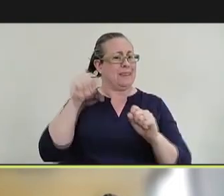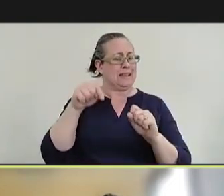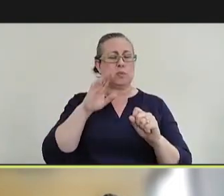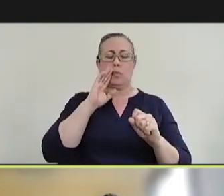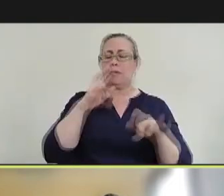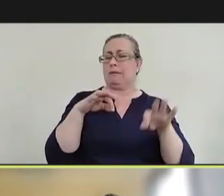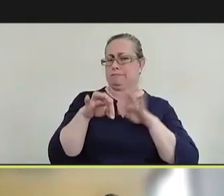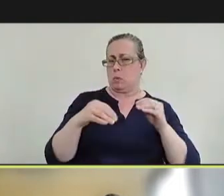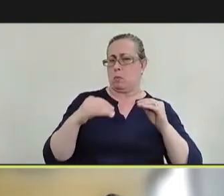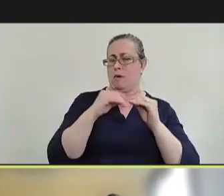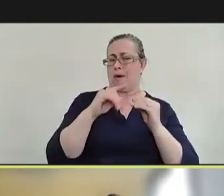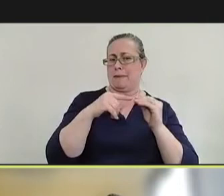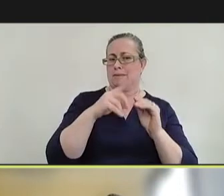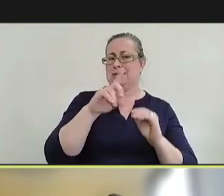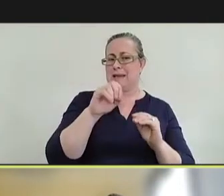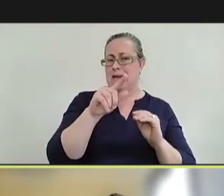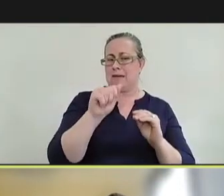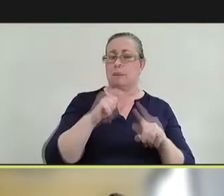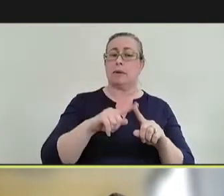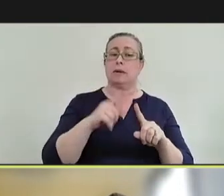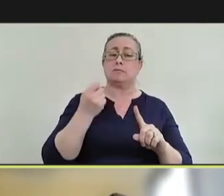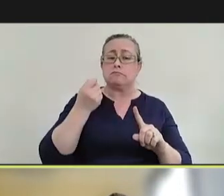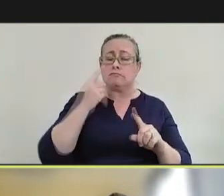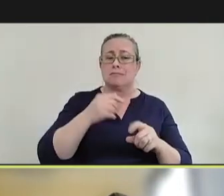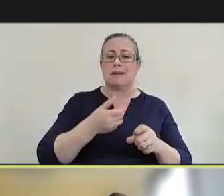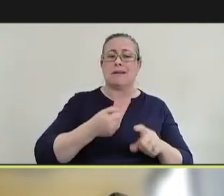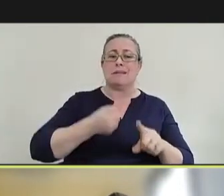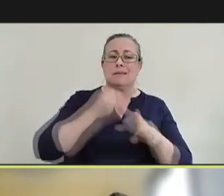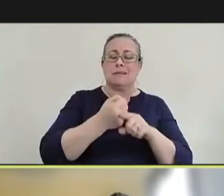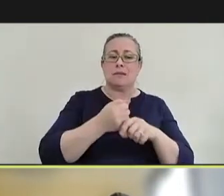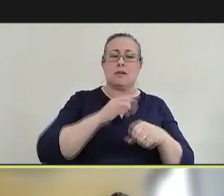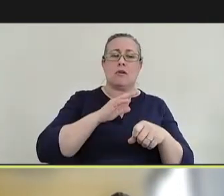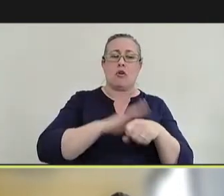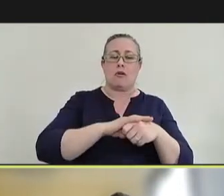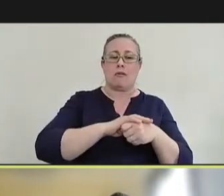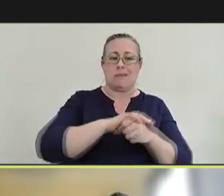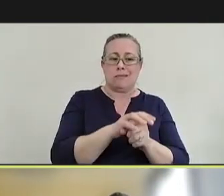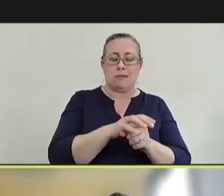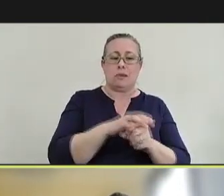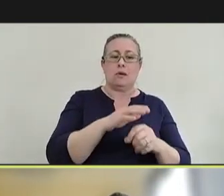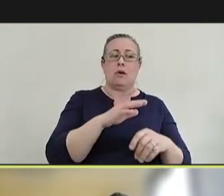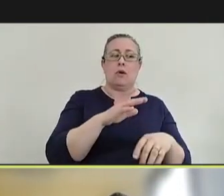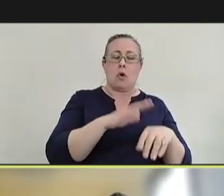but to really understand the impact of COVID on routine adult and maternal immunizations,